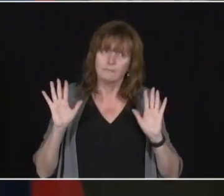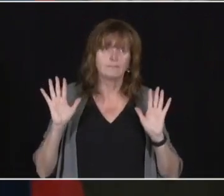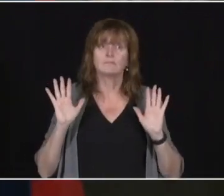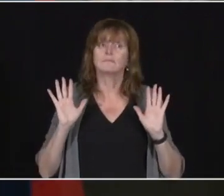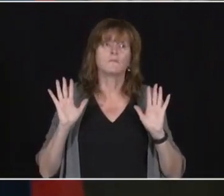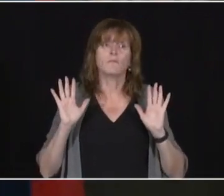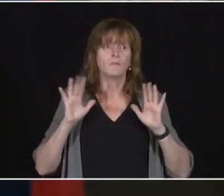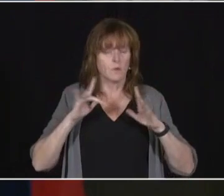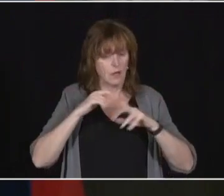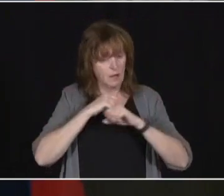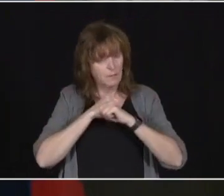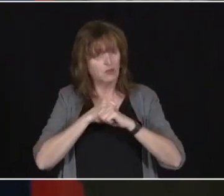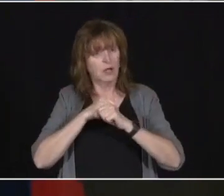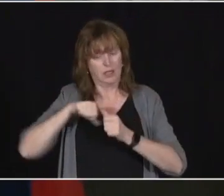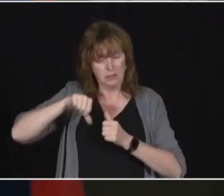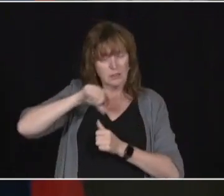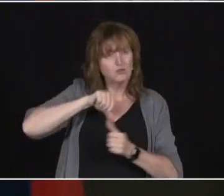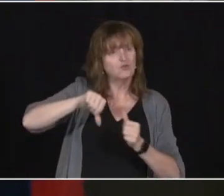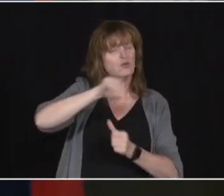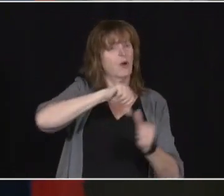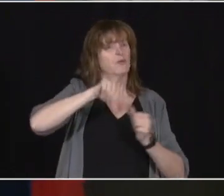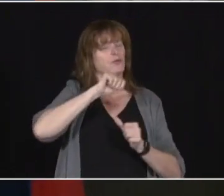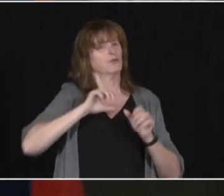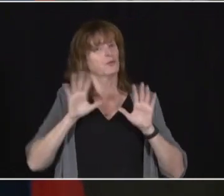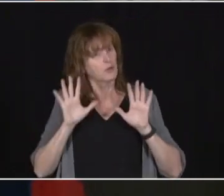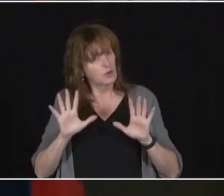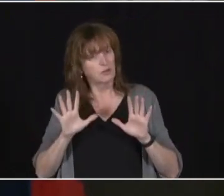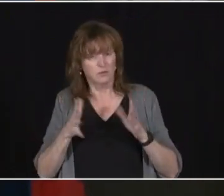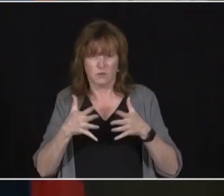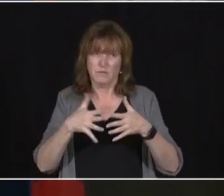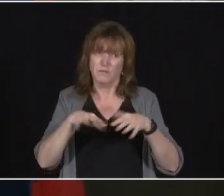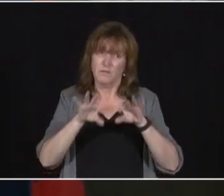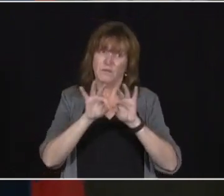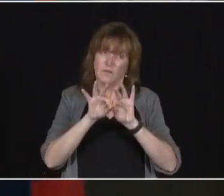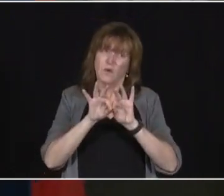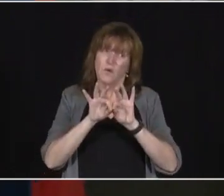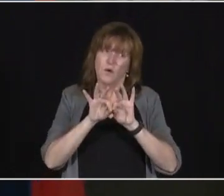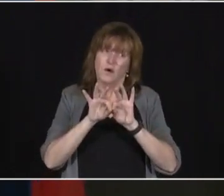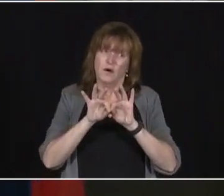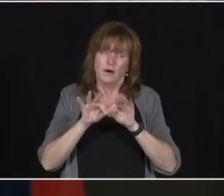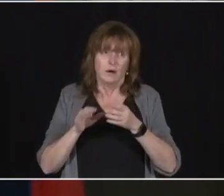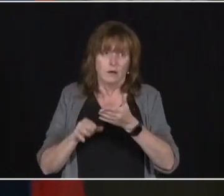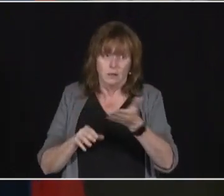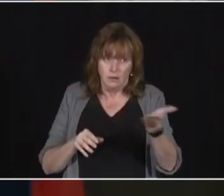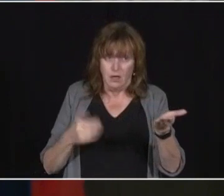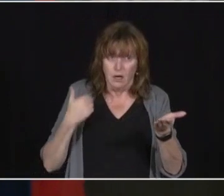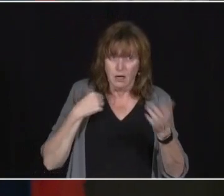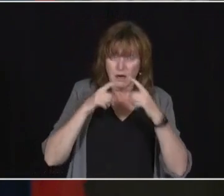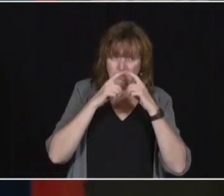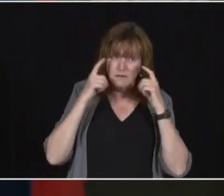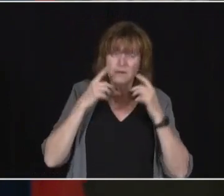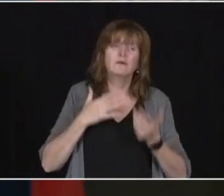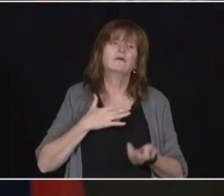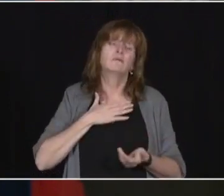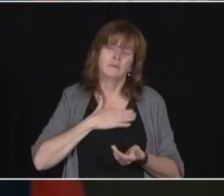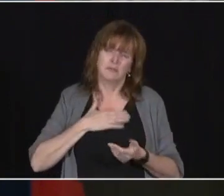It just protects everyone. It protects other people as well. It's so important, if you have a face covering, please wear it.